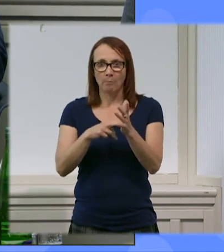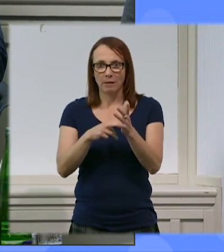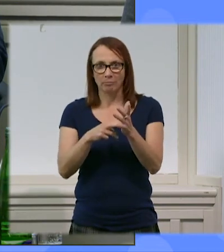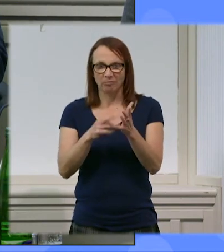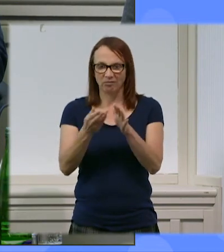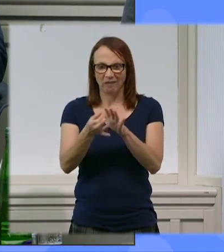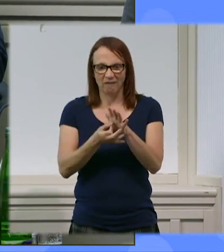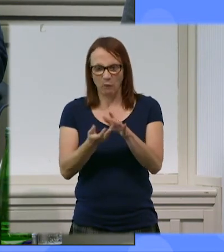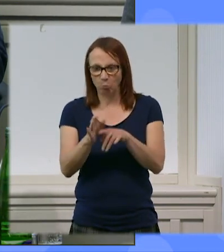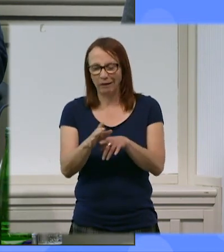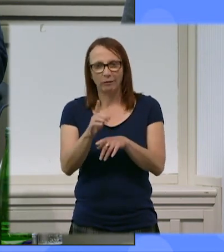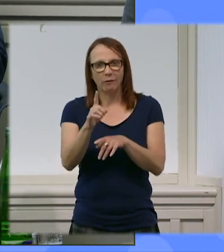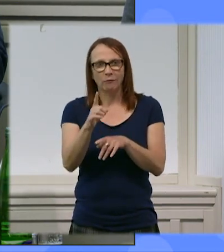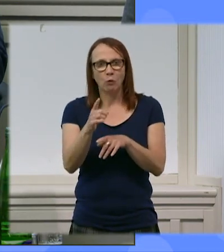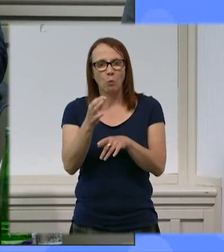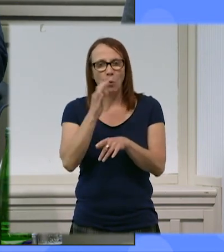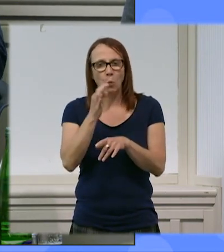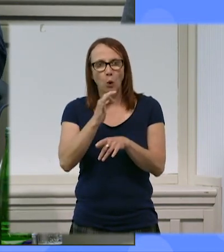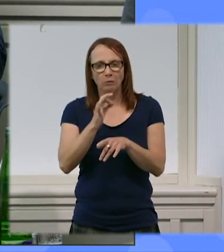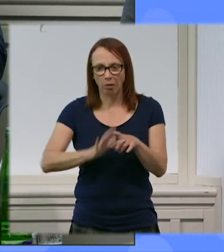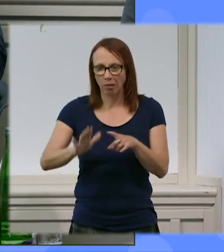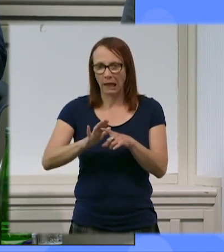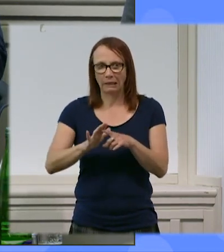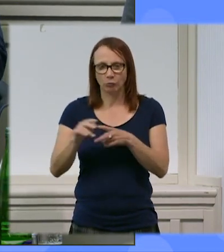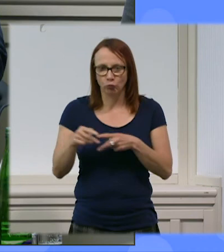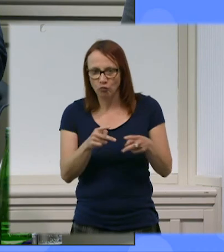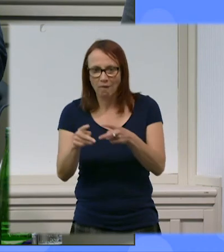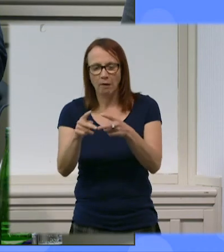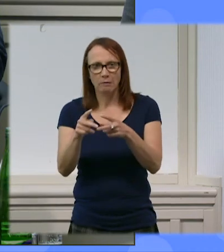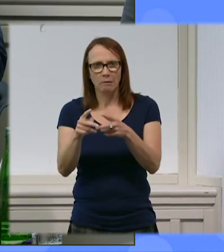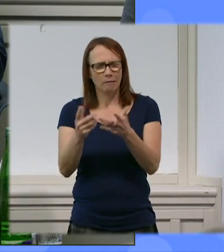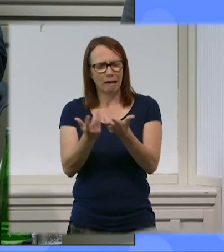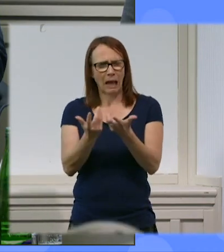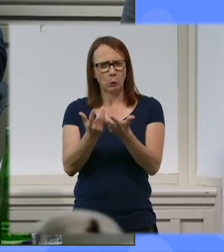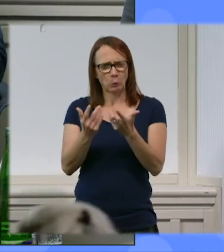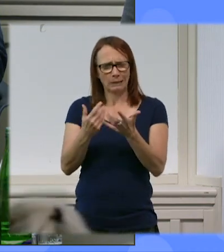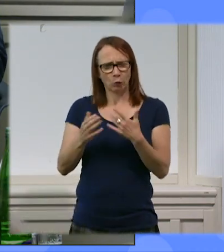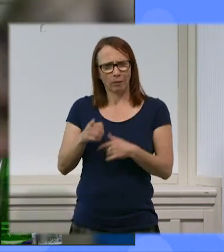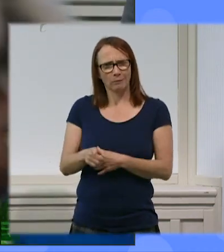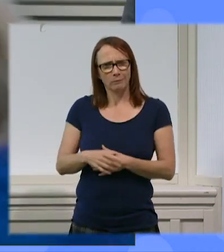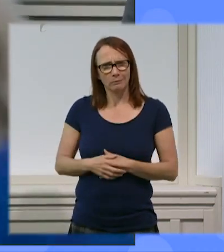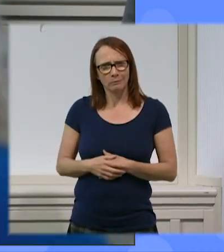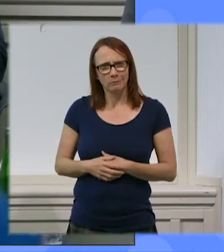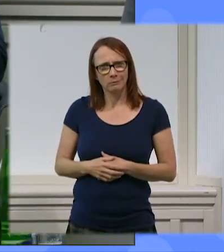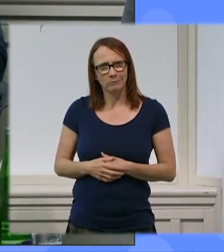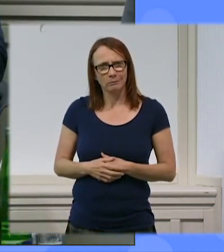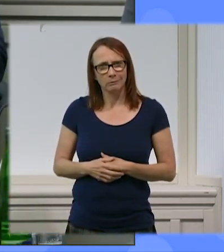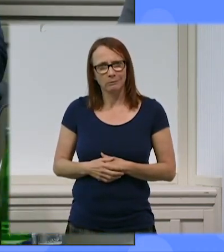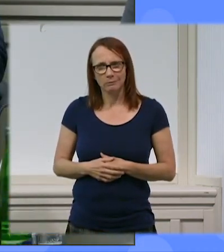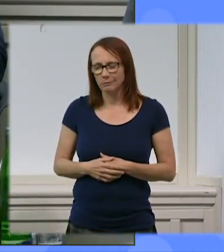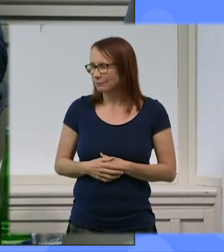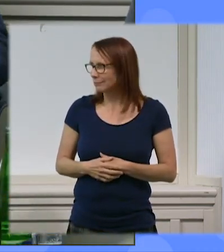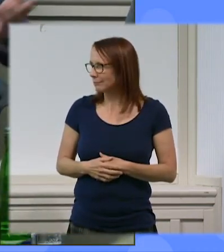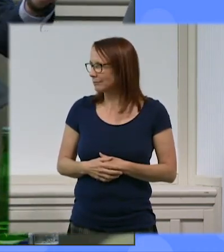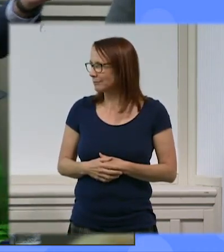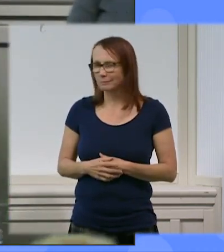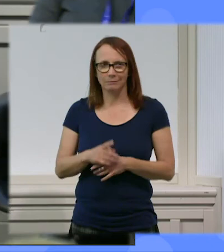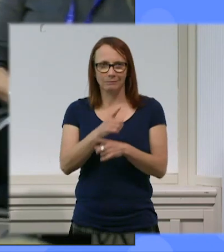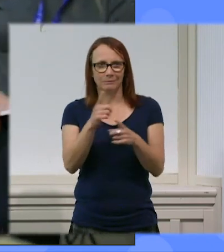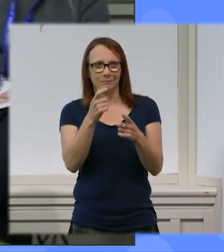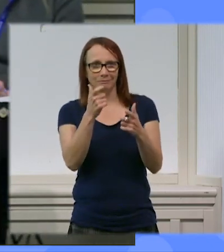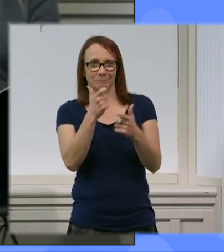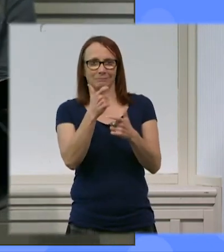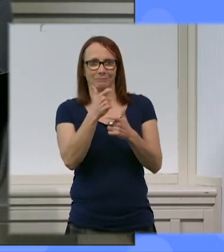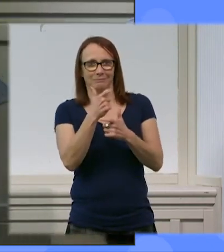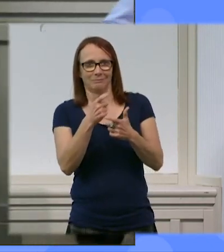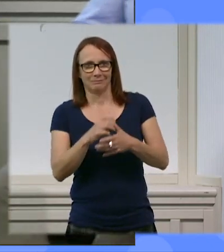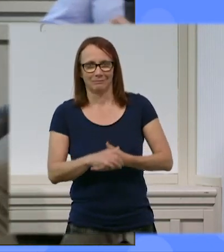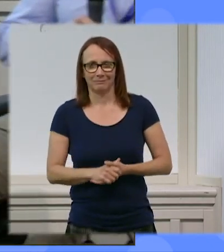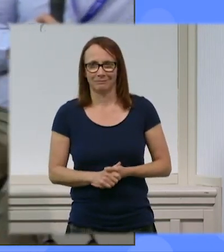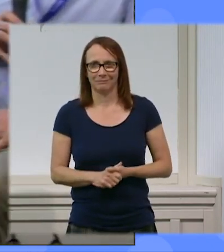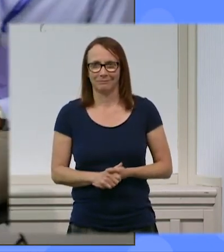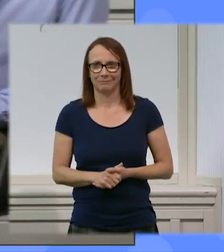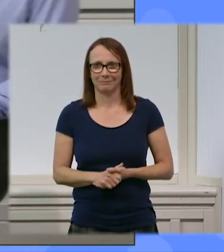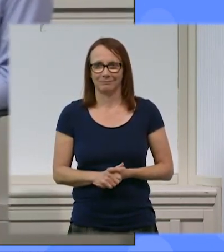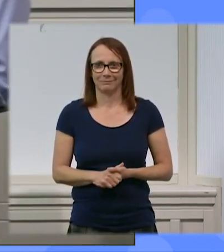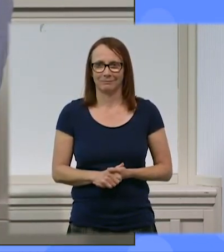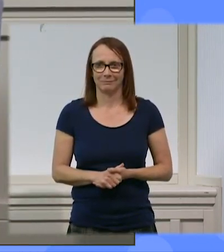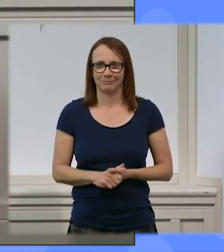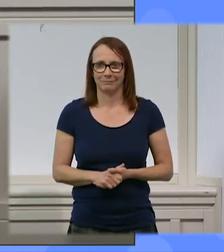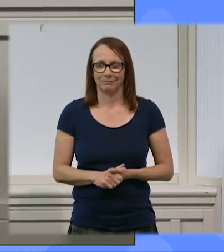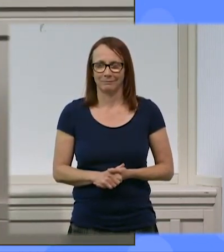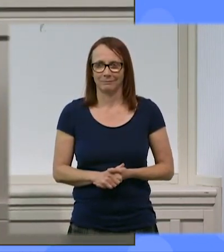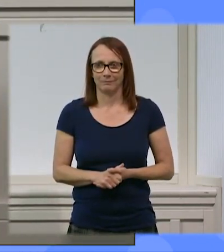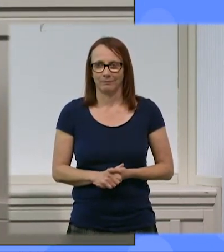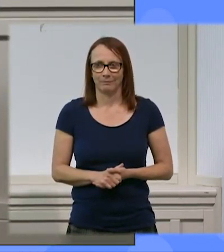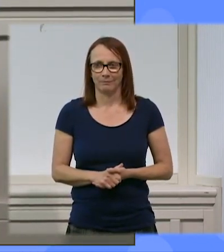logs leaks and rivers how do we solve that problem so when we're talking about